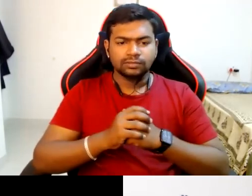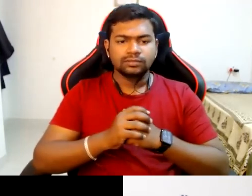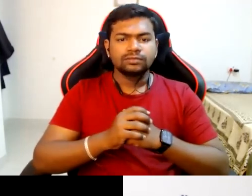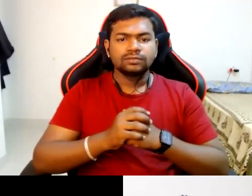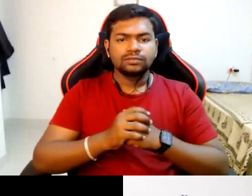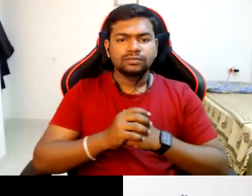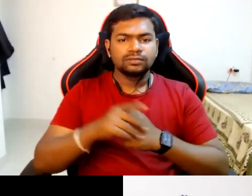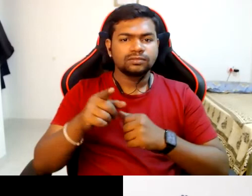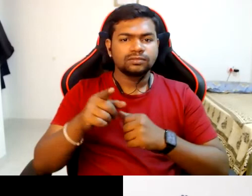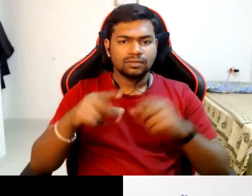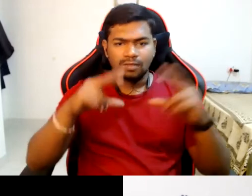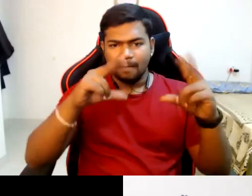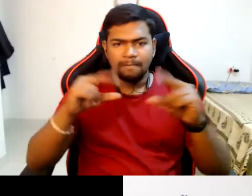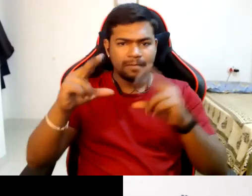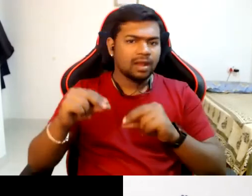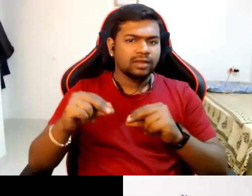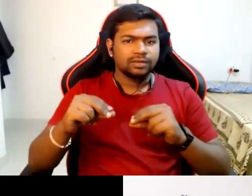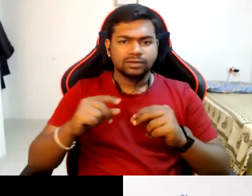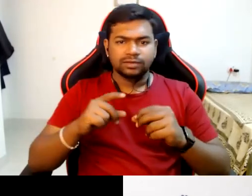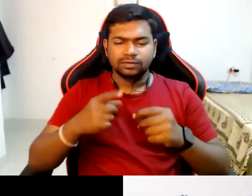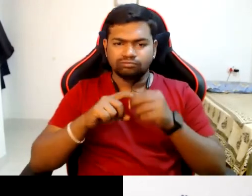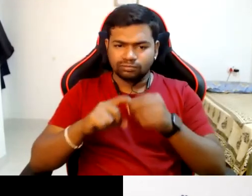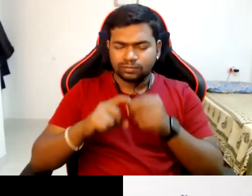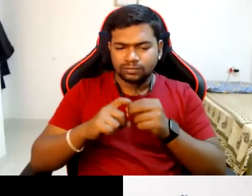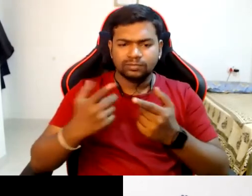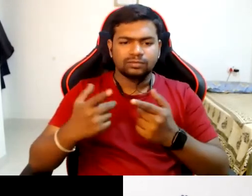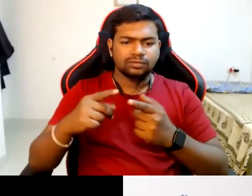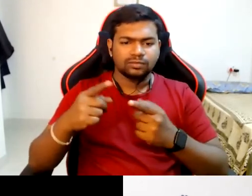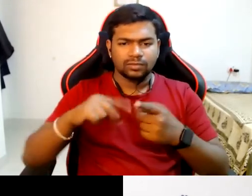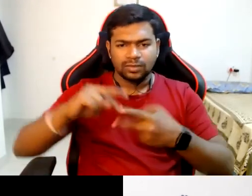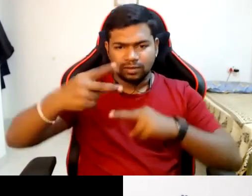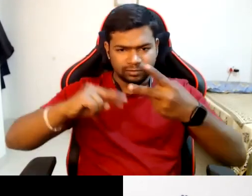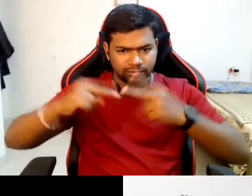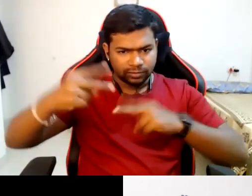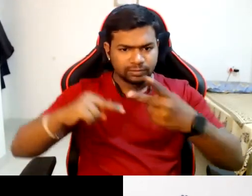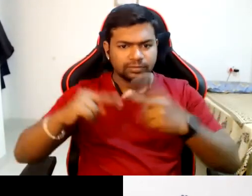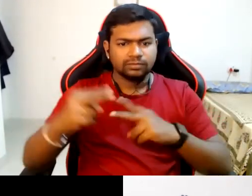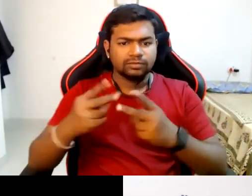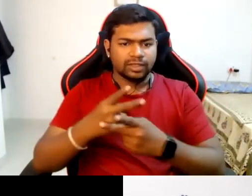cash withdrawal. all sorts of ATM transactions, so i used to write programming for that .